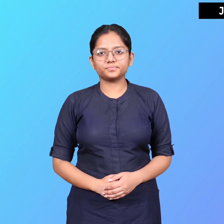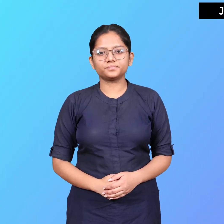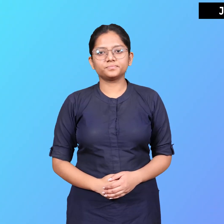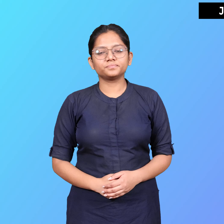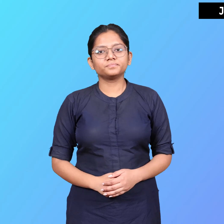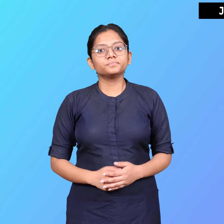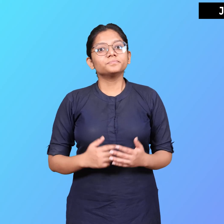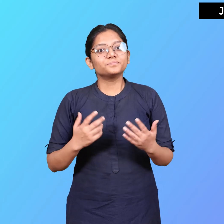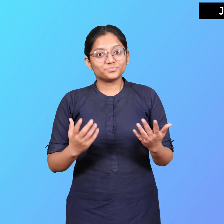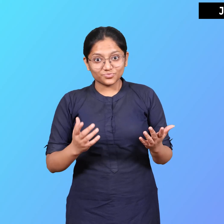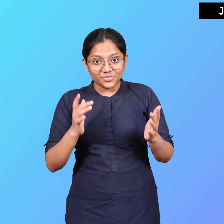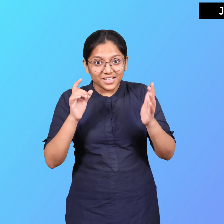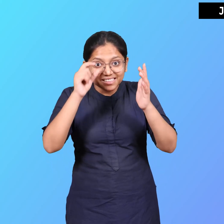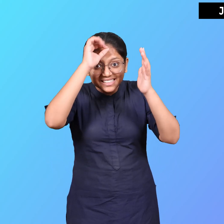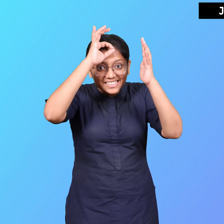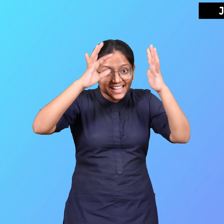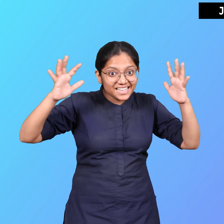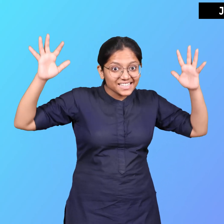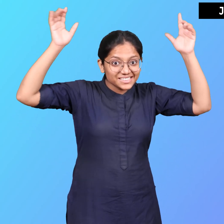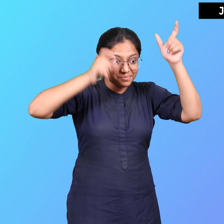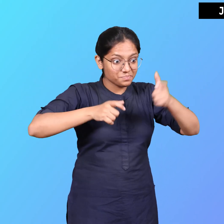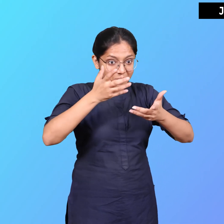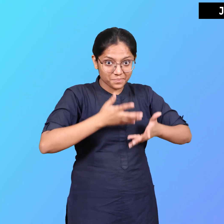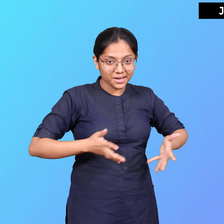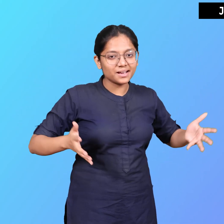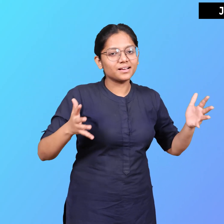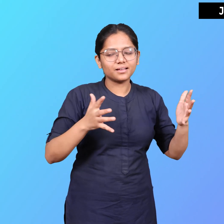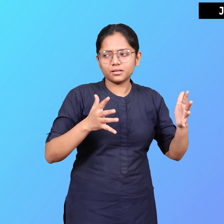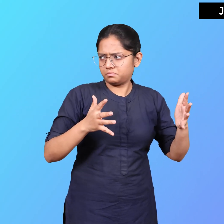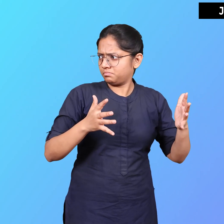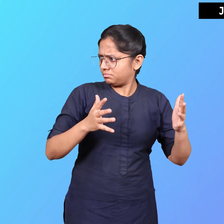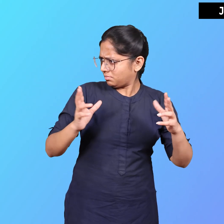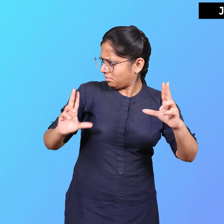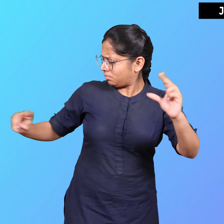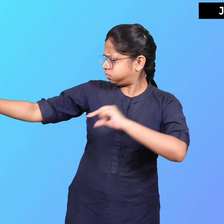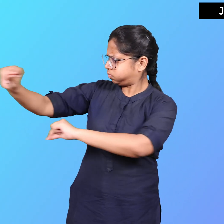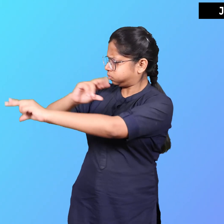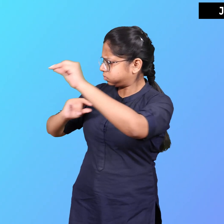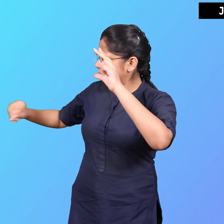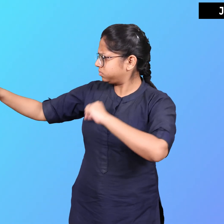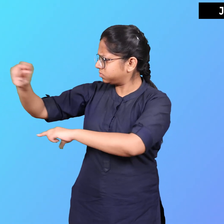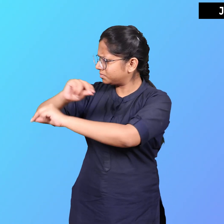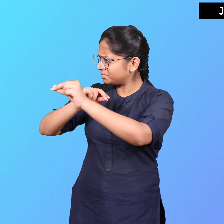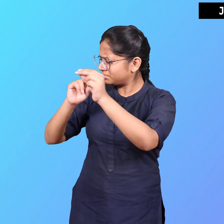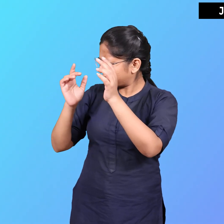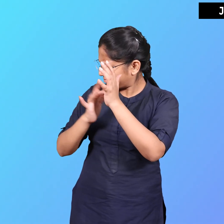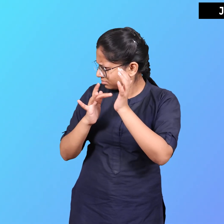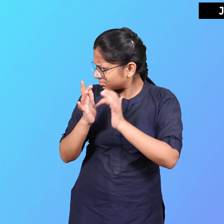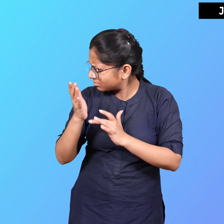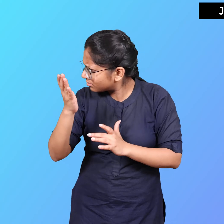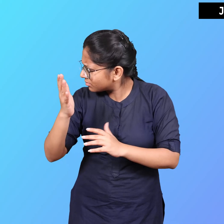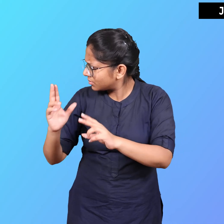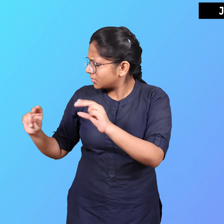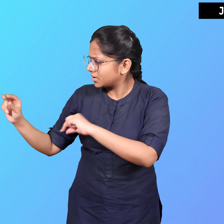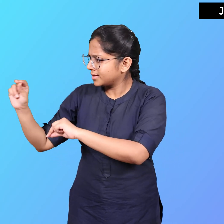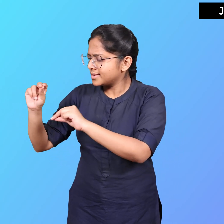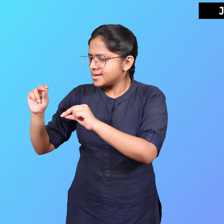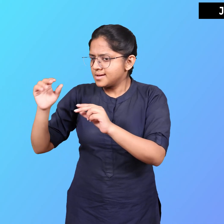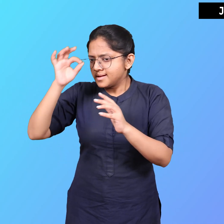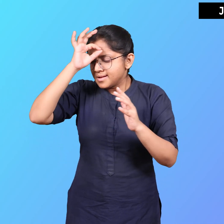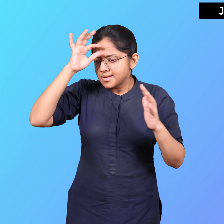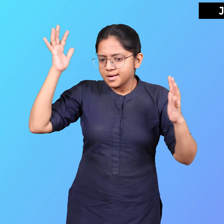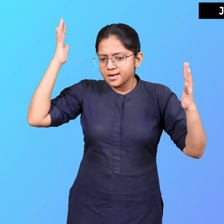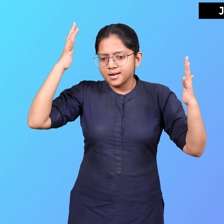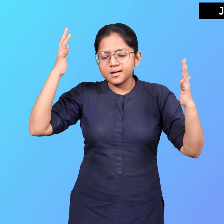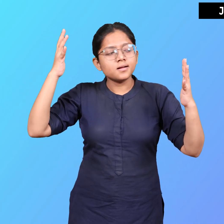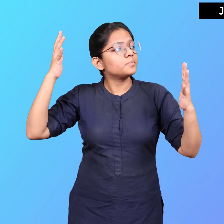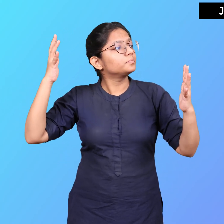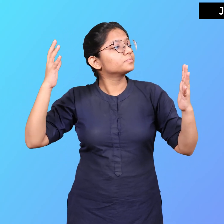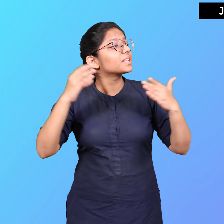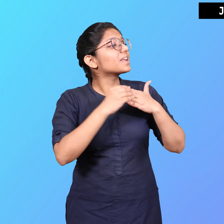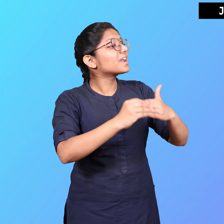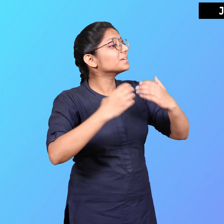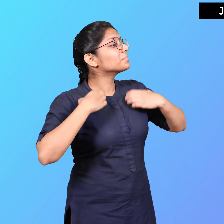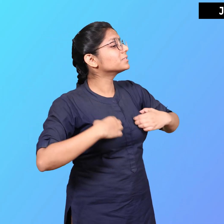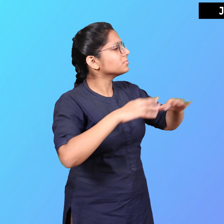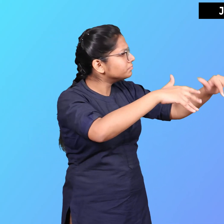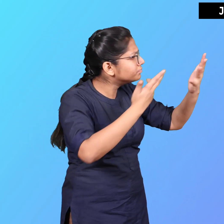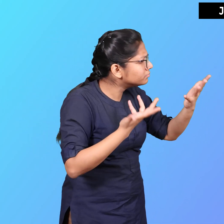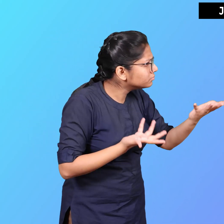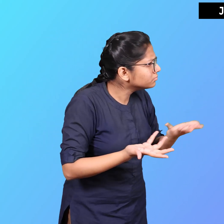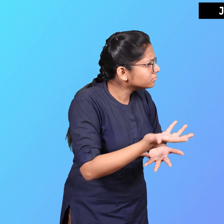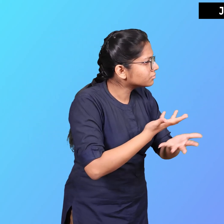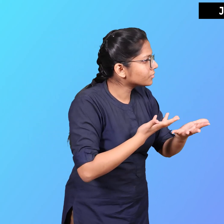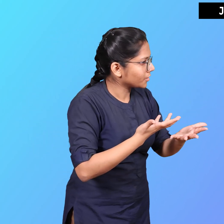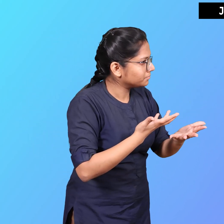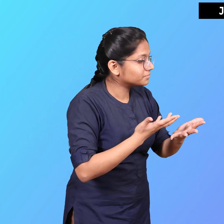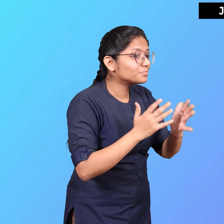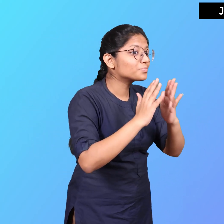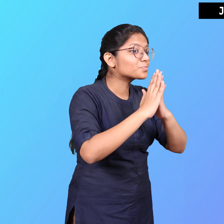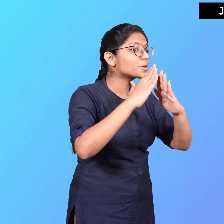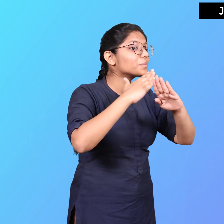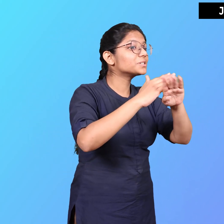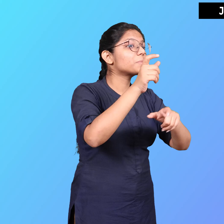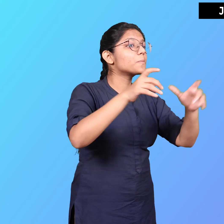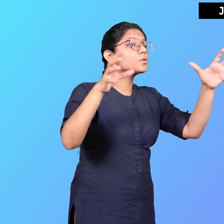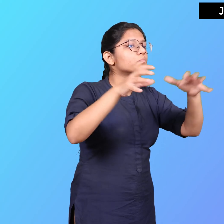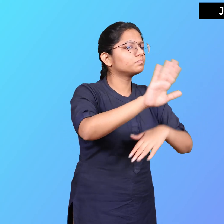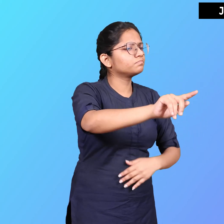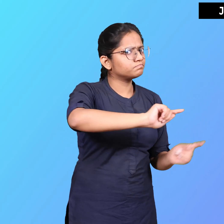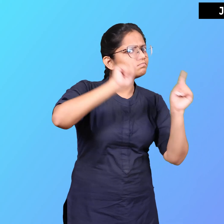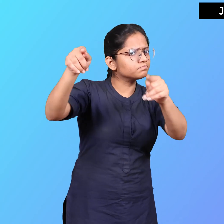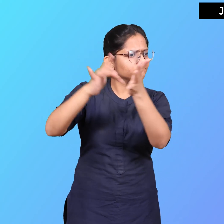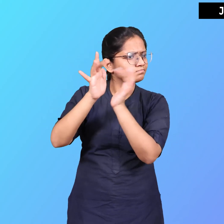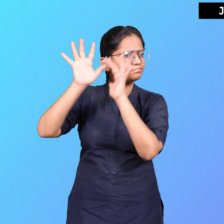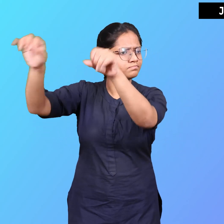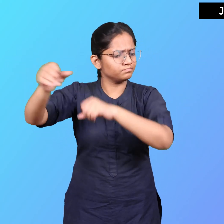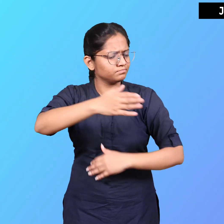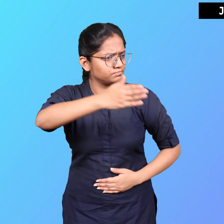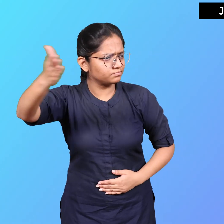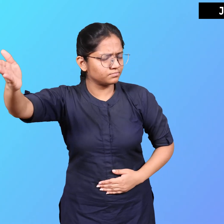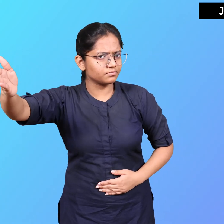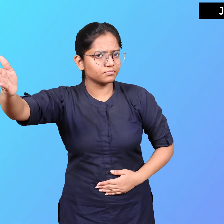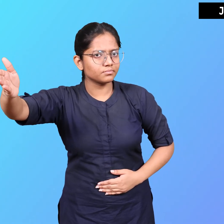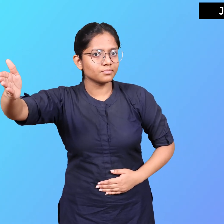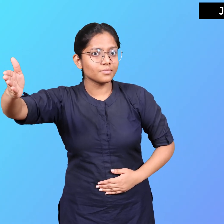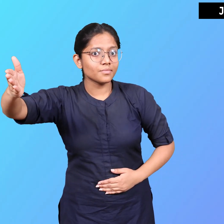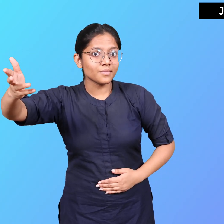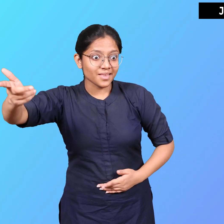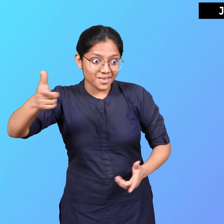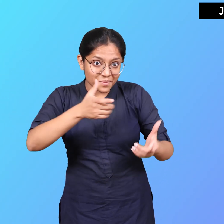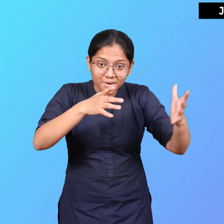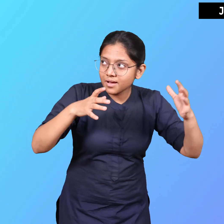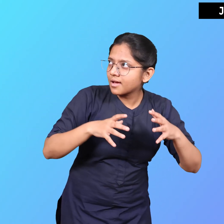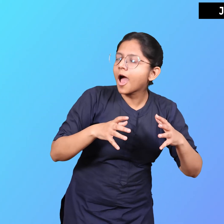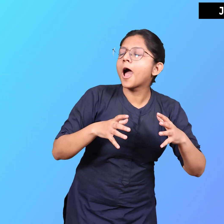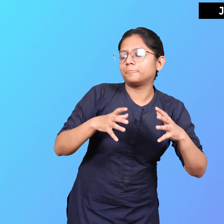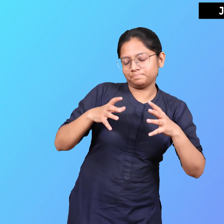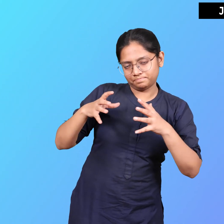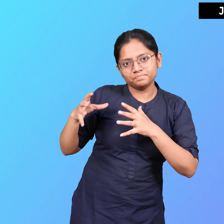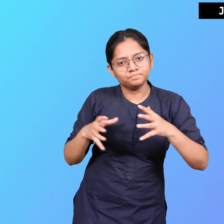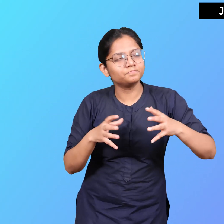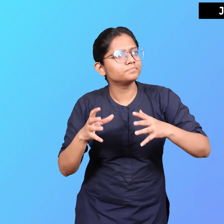The Pharisees heard what the people were saying about Jesus. So the leading priests and the Pharisees sent some Temple police to arrest him.